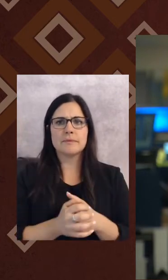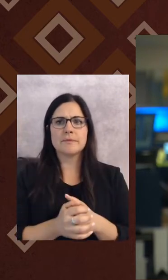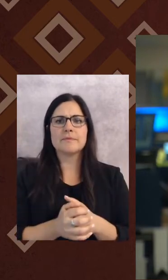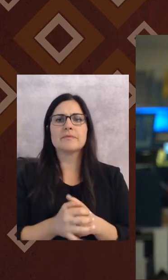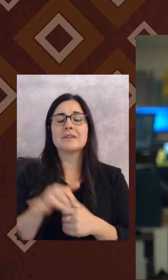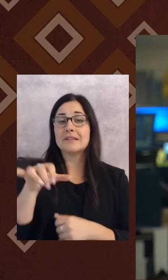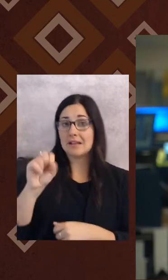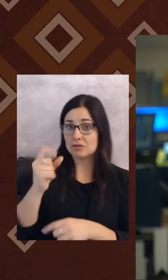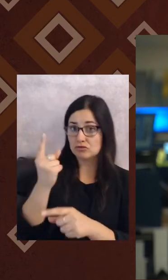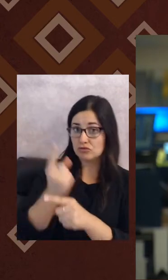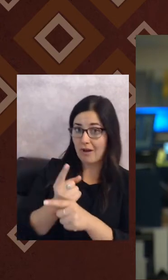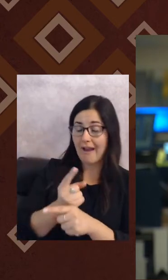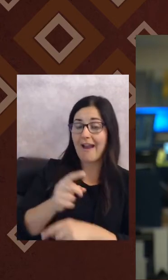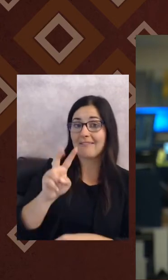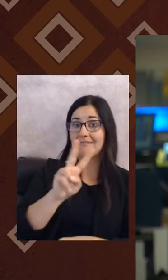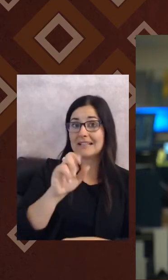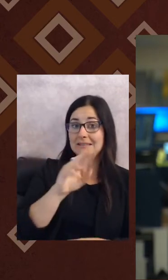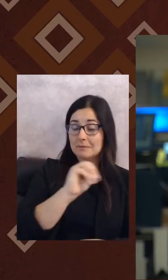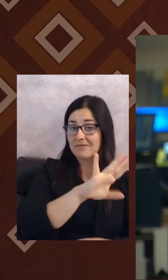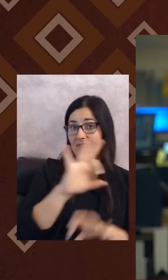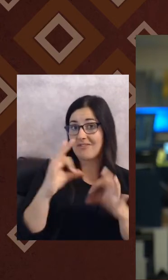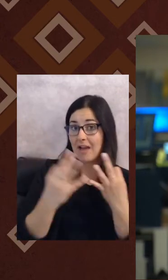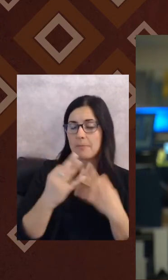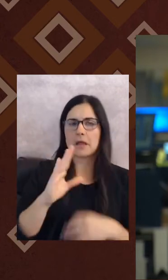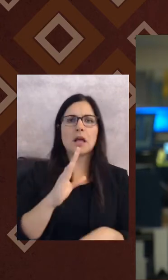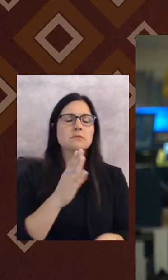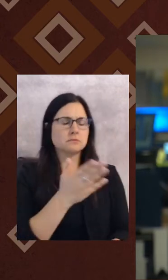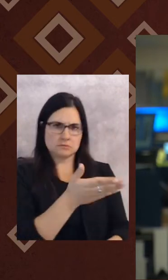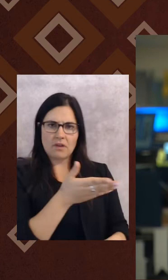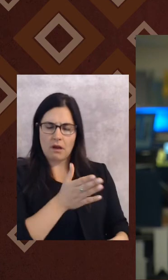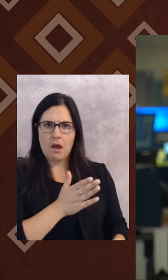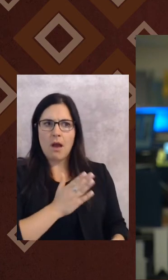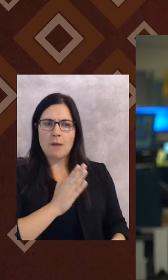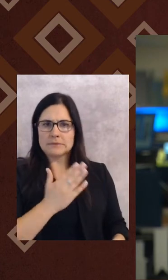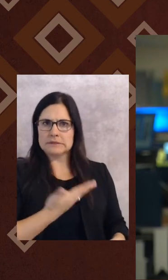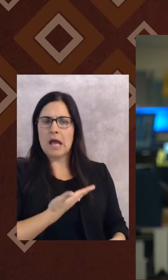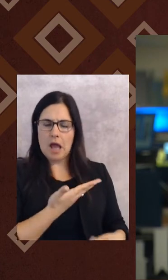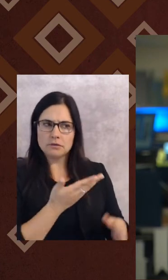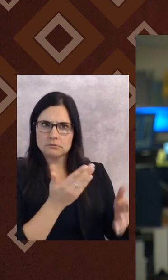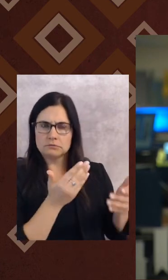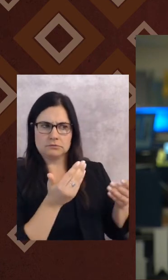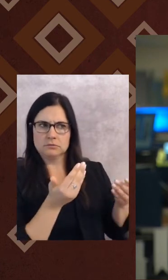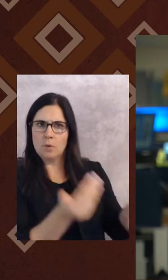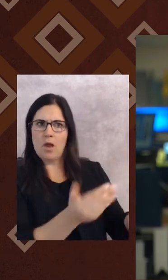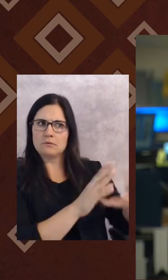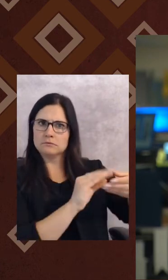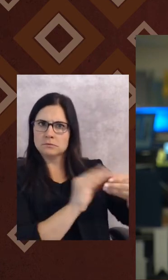The victim's family rightfully upset. We'll hear from them. But first, we have disturbing new surveillance video.